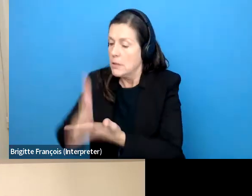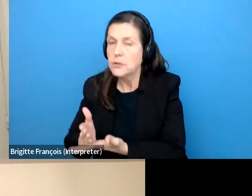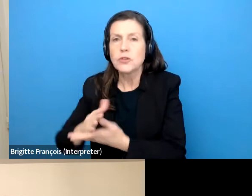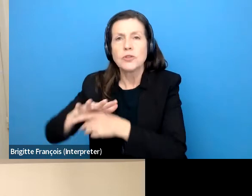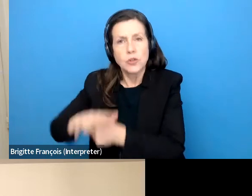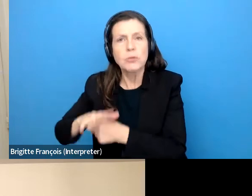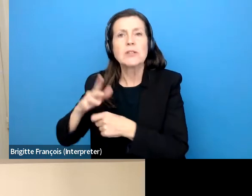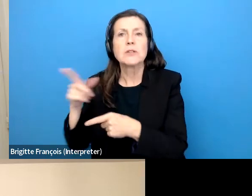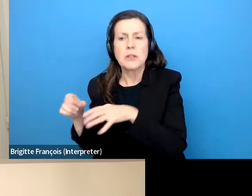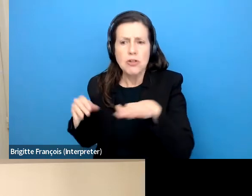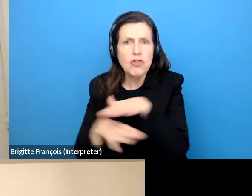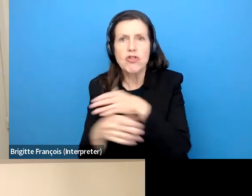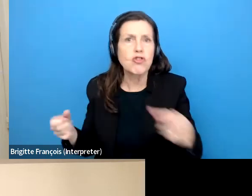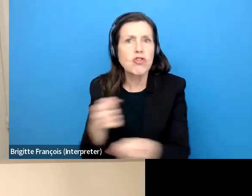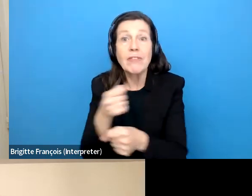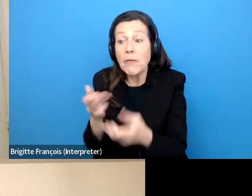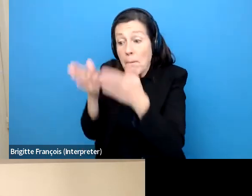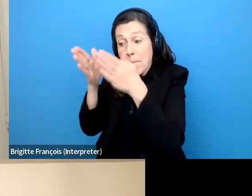and the exploitation of others,